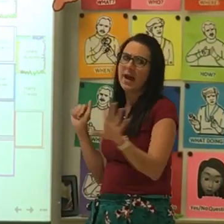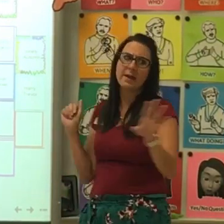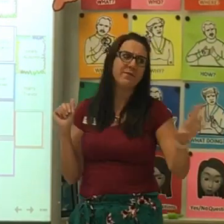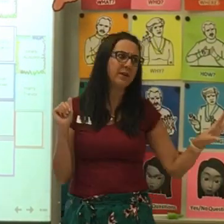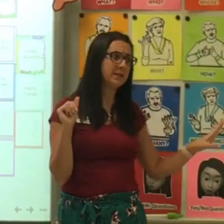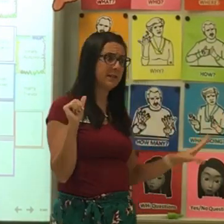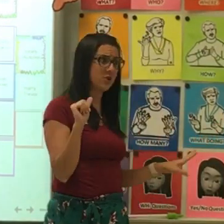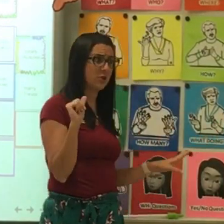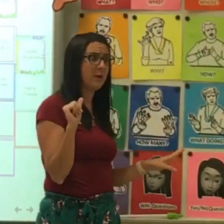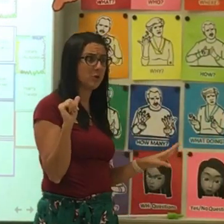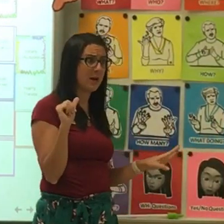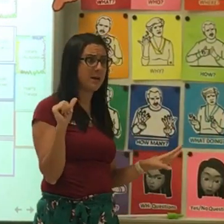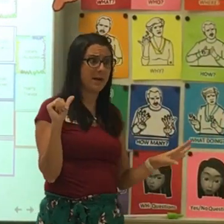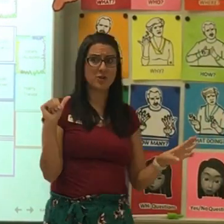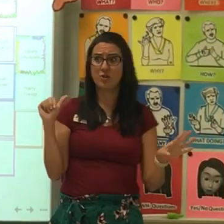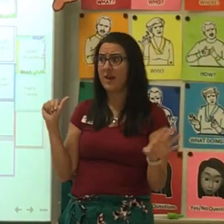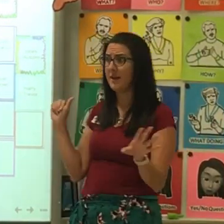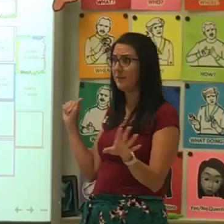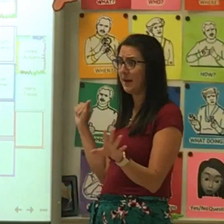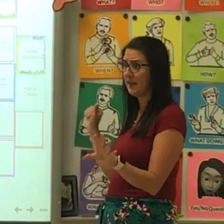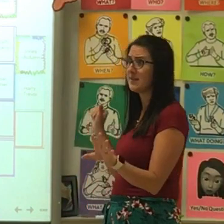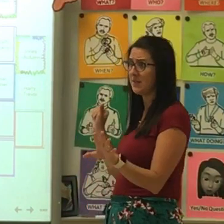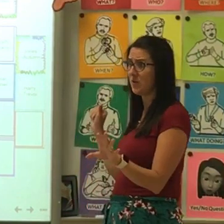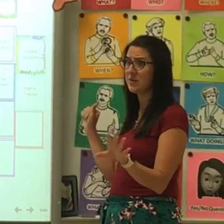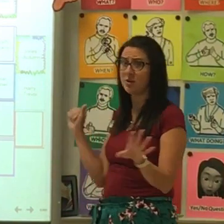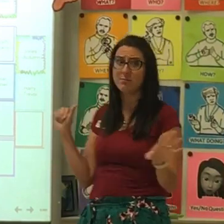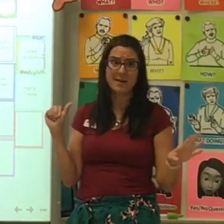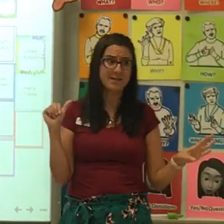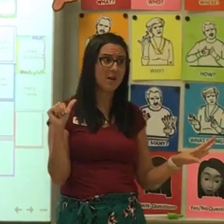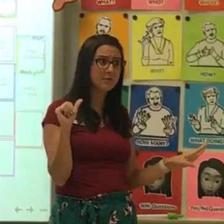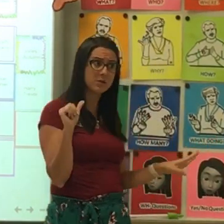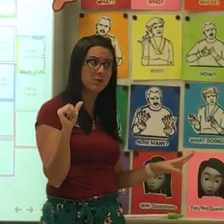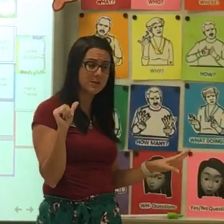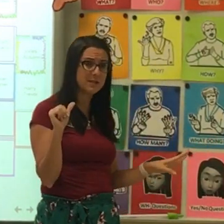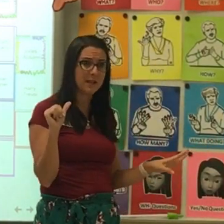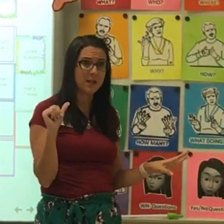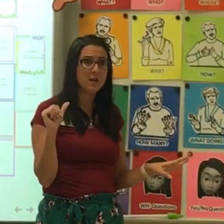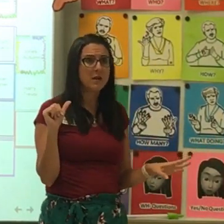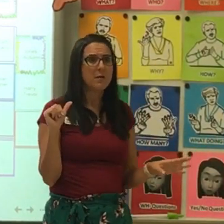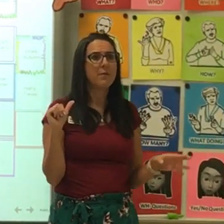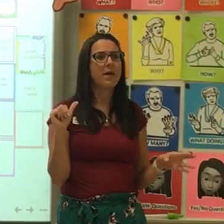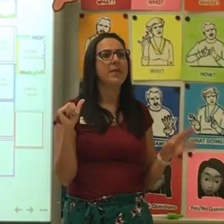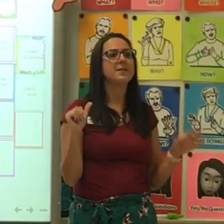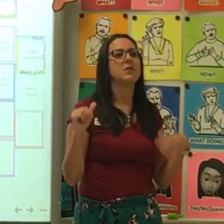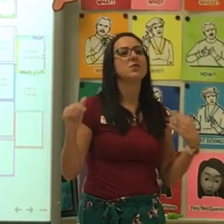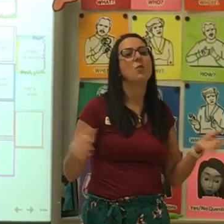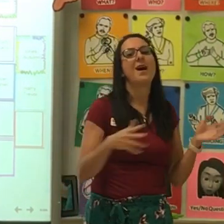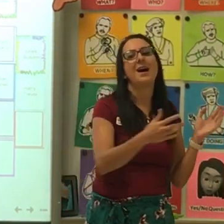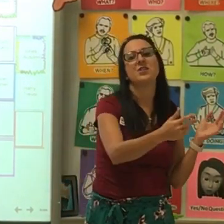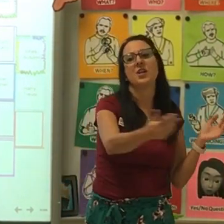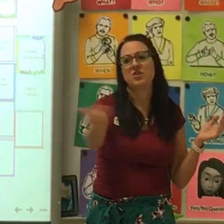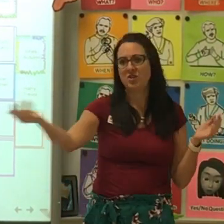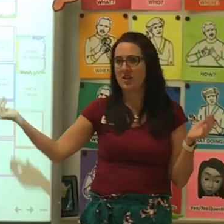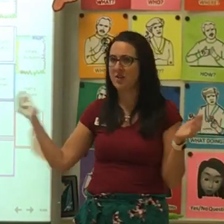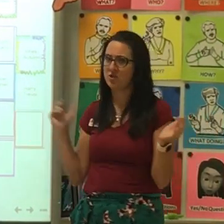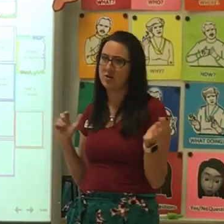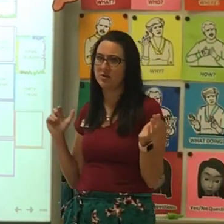I am very intentional about trying to make sure that everybody can see so I turn myself so you can see but that's also why I change the seating charts